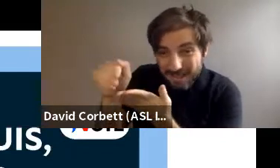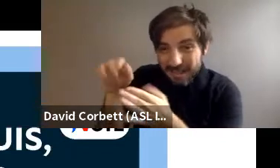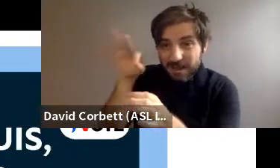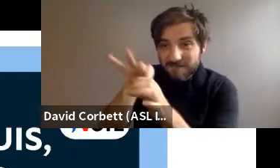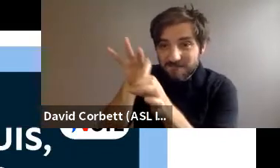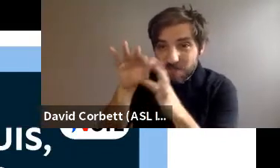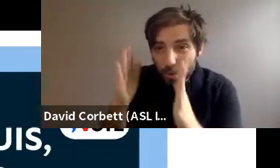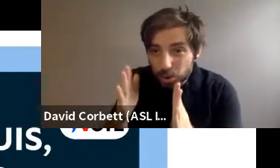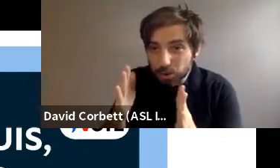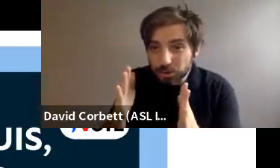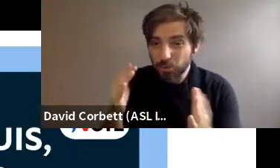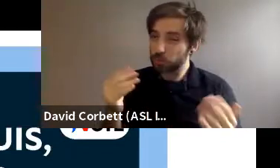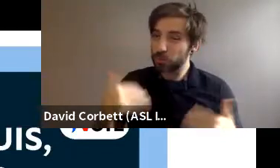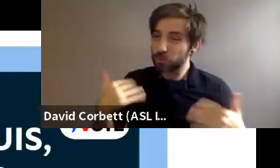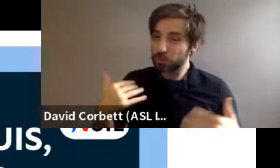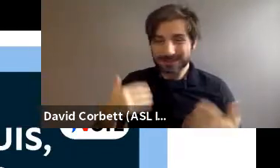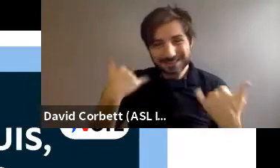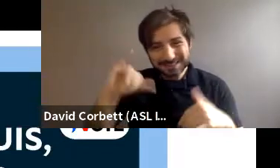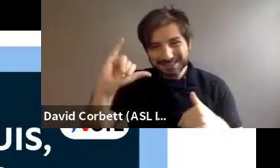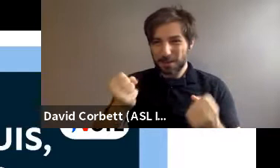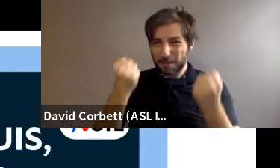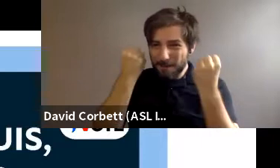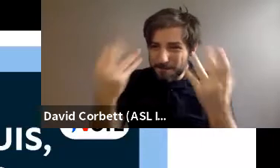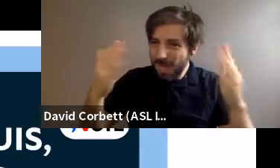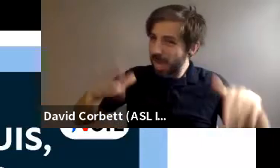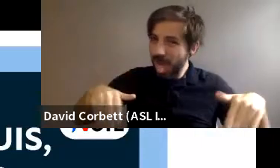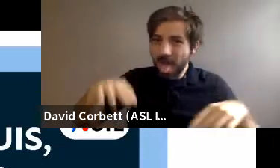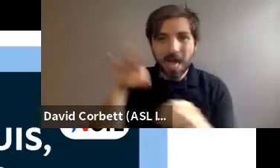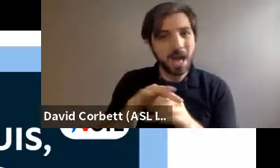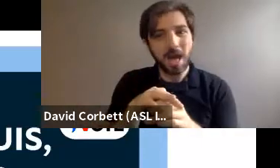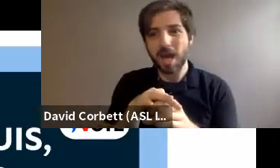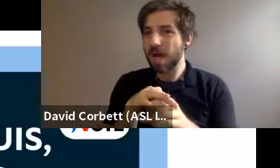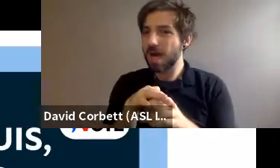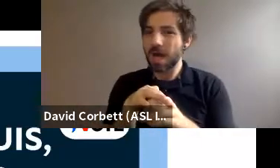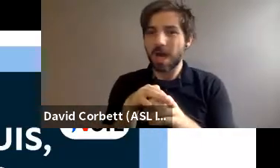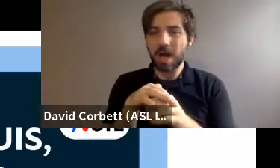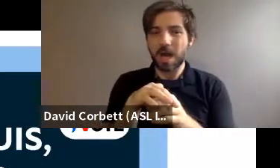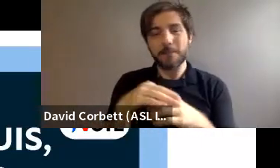have much to do. I think we made a difference because people tell us that we did. I know